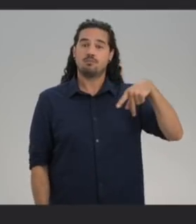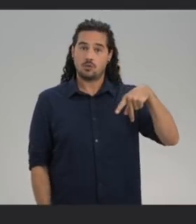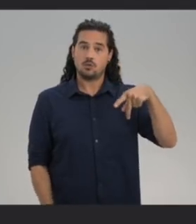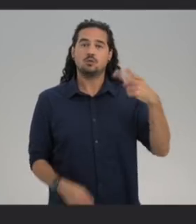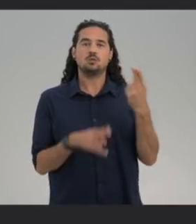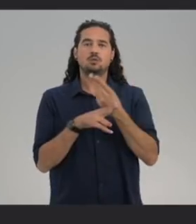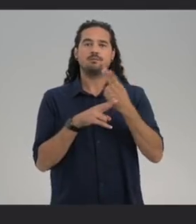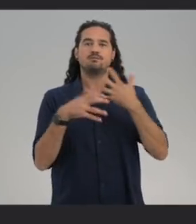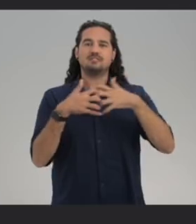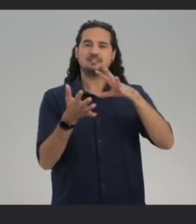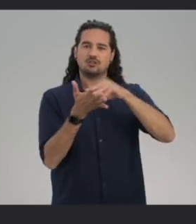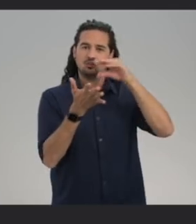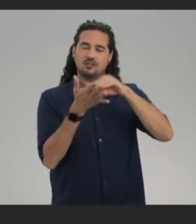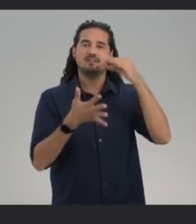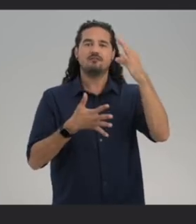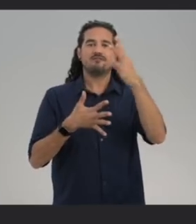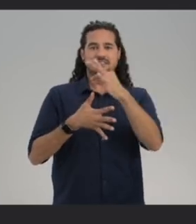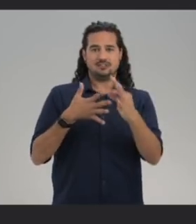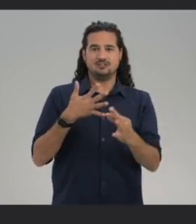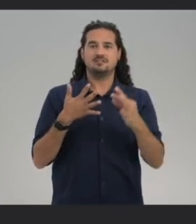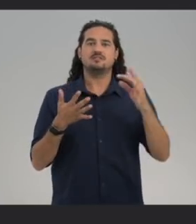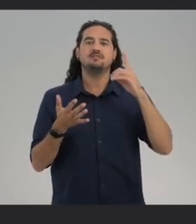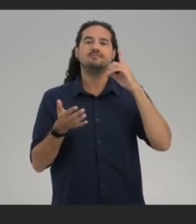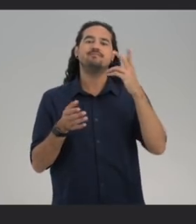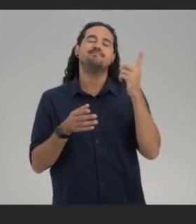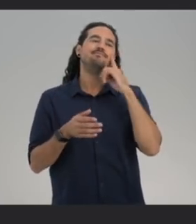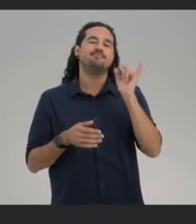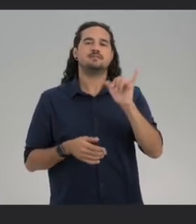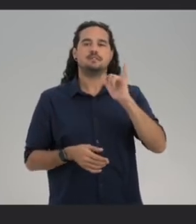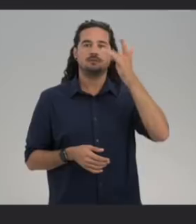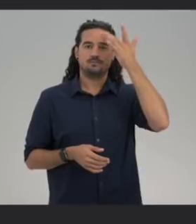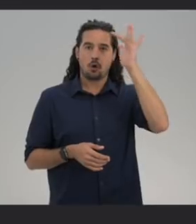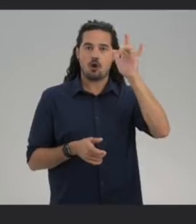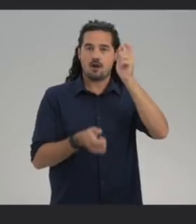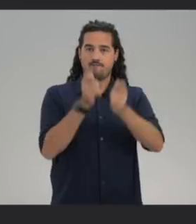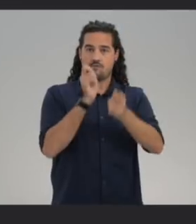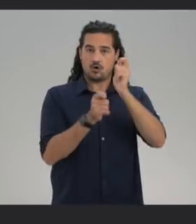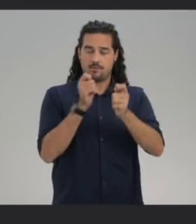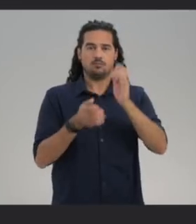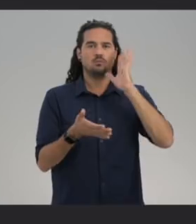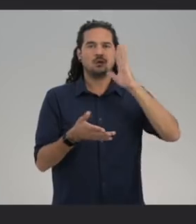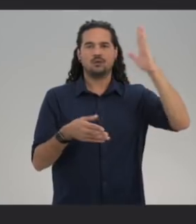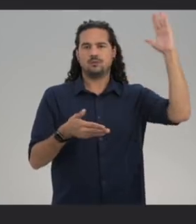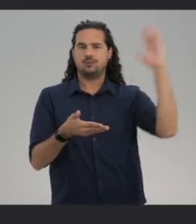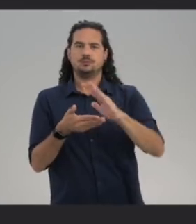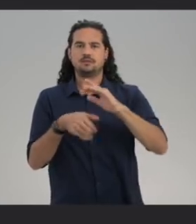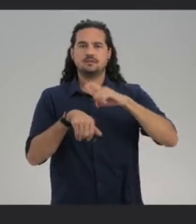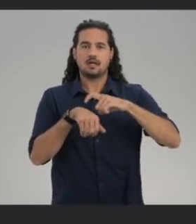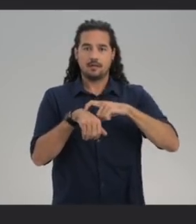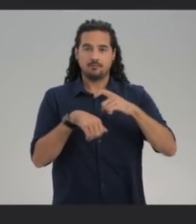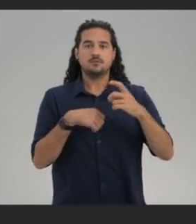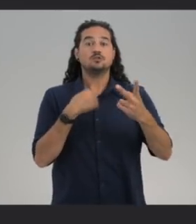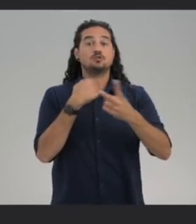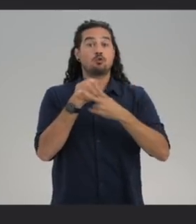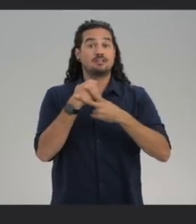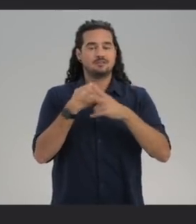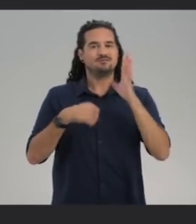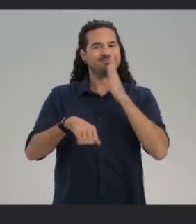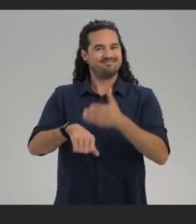such as Smart Conform to intelligently frame a clip can do so in a fraction of the time. And even storage gets a performance boost,